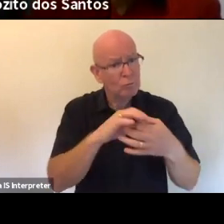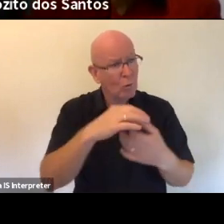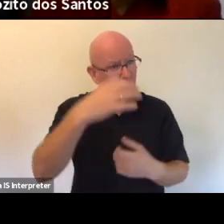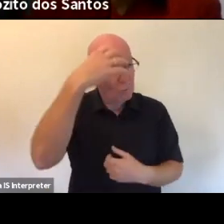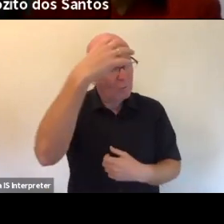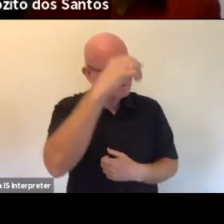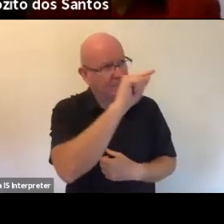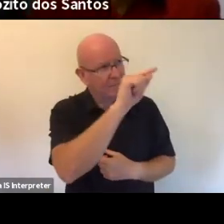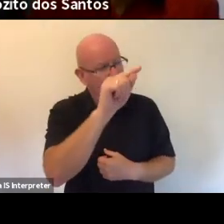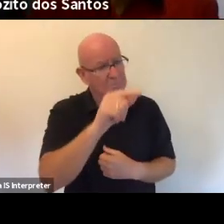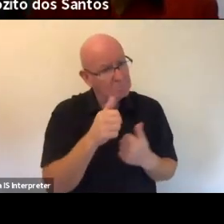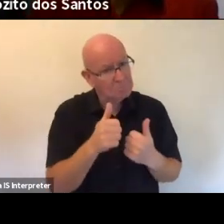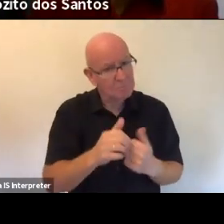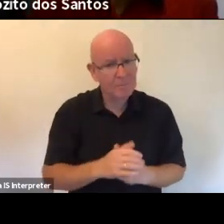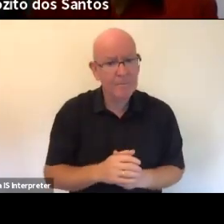considered to be inaccessible.